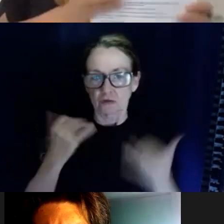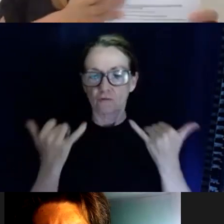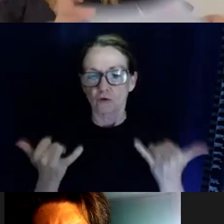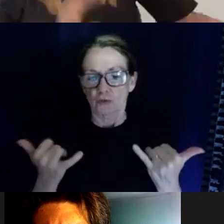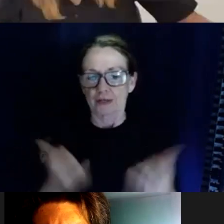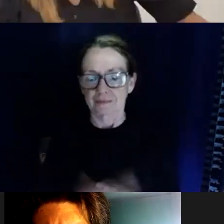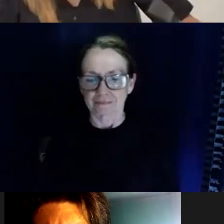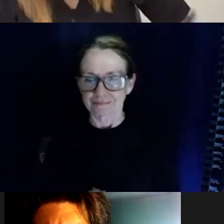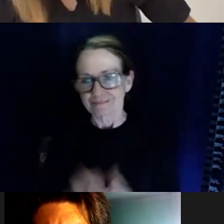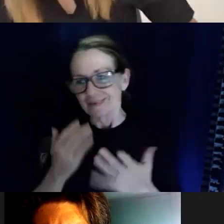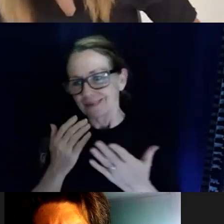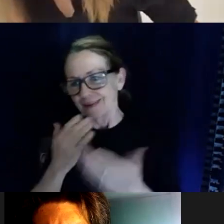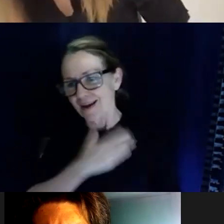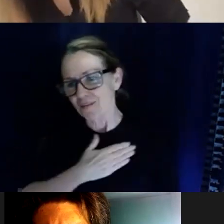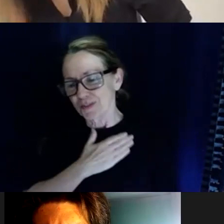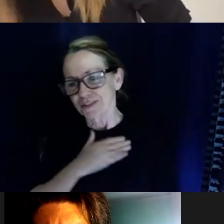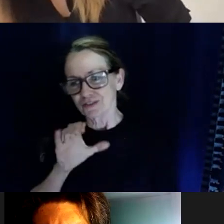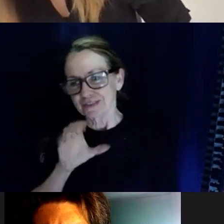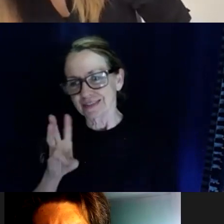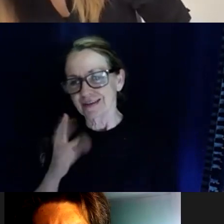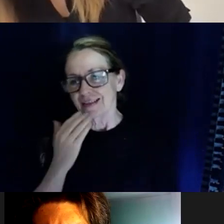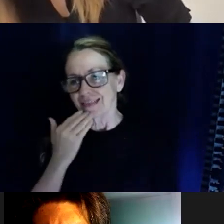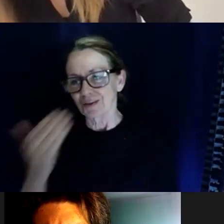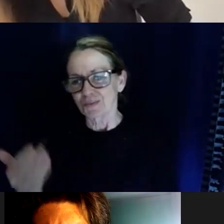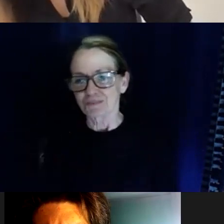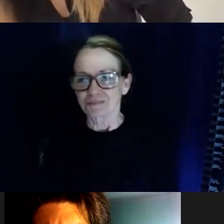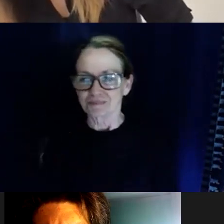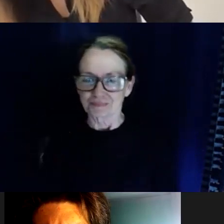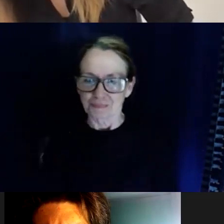I WILL TAKE MEETING MINUTES JUST IN CASE WE NEED TO HAVE THEM DONE. SO I DON'T MIND DOING THAT TODAY.